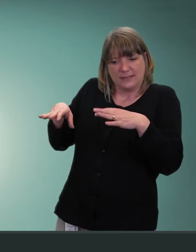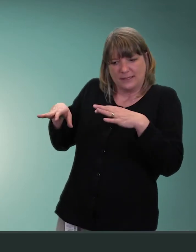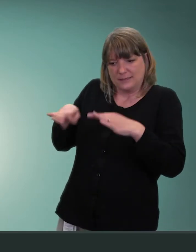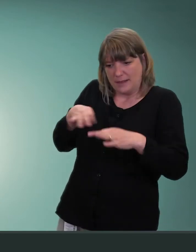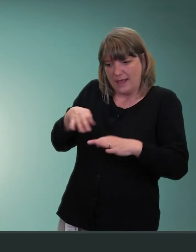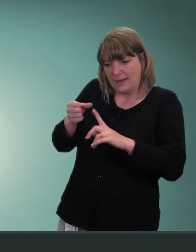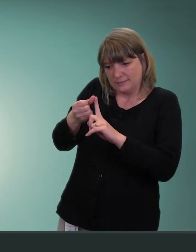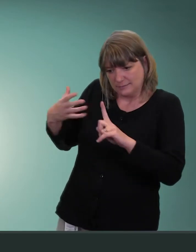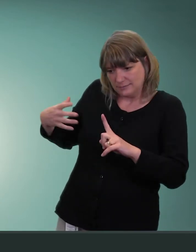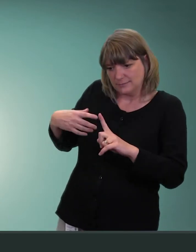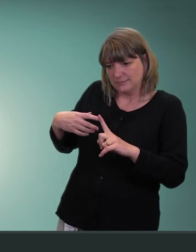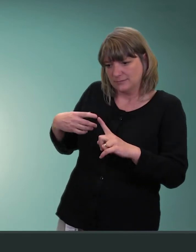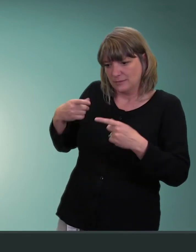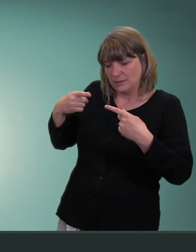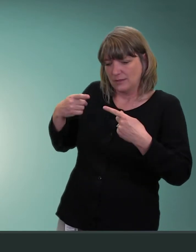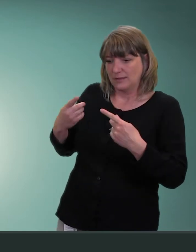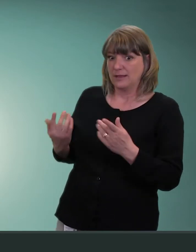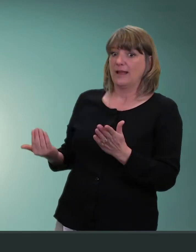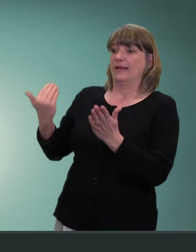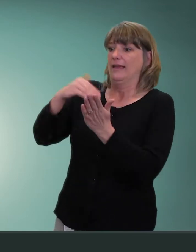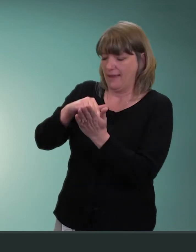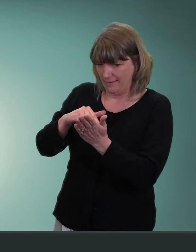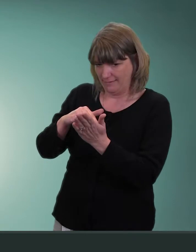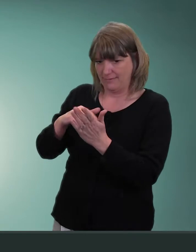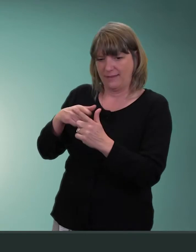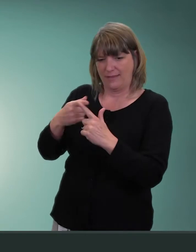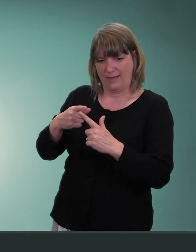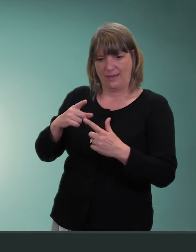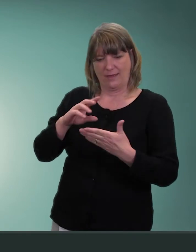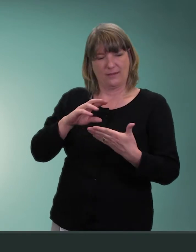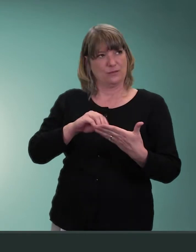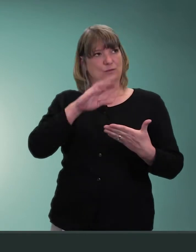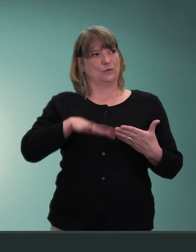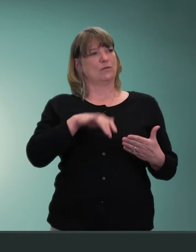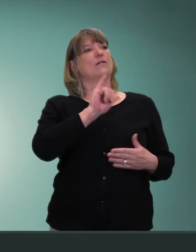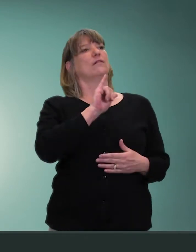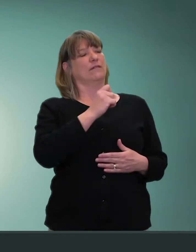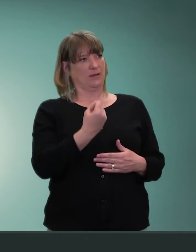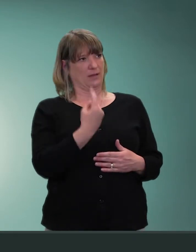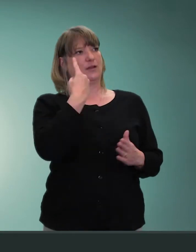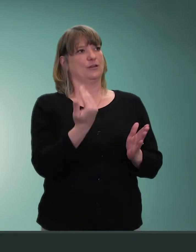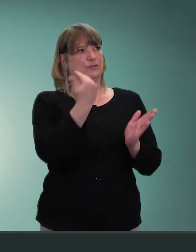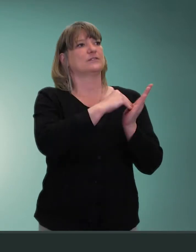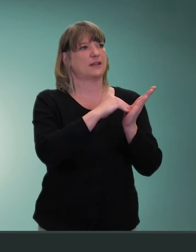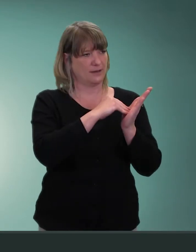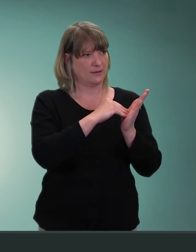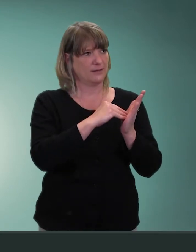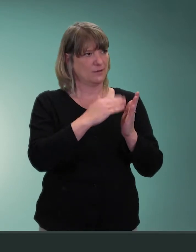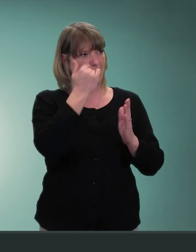what you are saying while everyone was talking again, so the student can understand what was going on